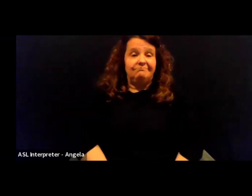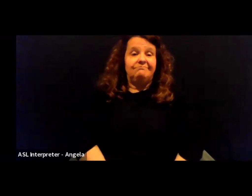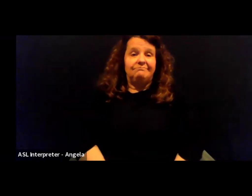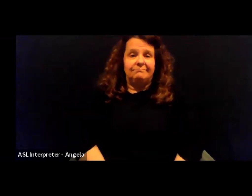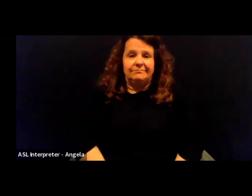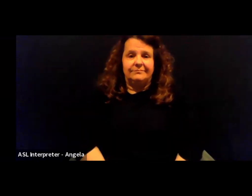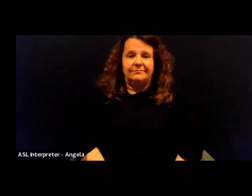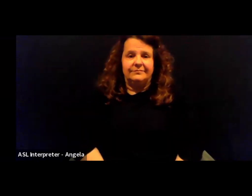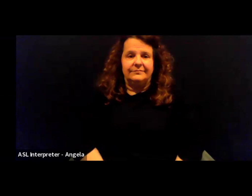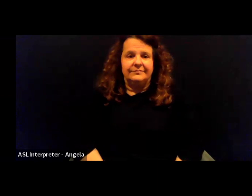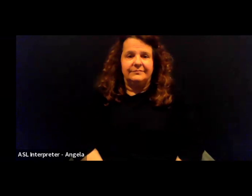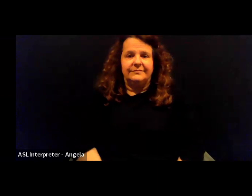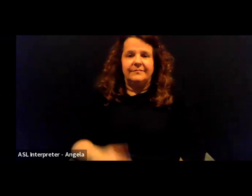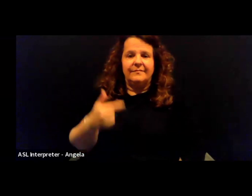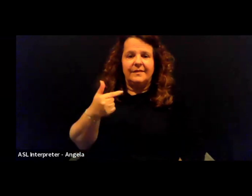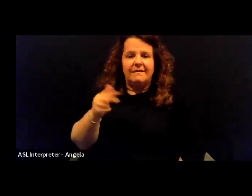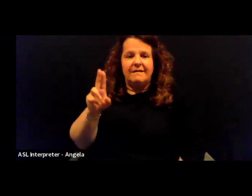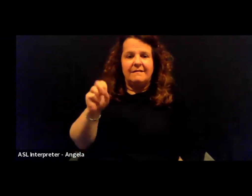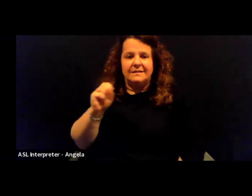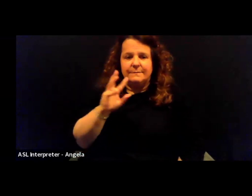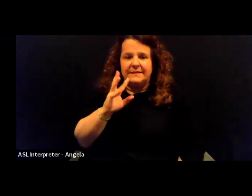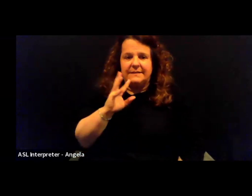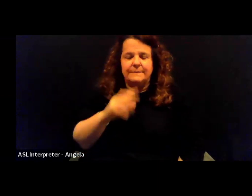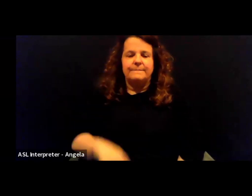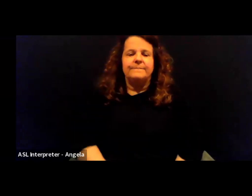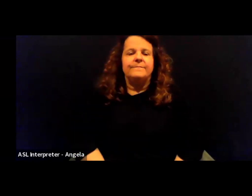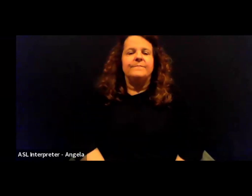Yeah, I always, I used to, I used to co,